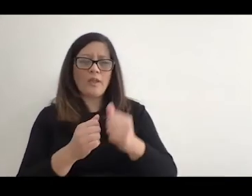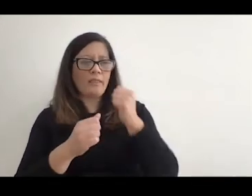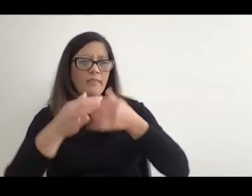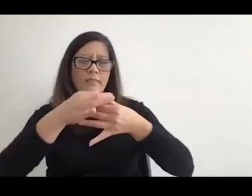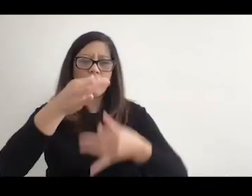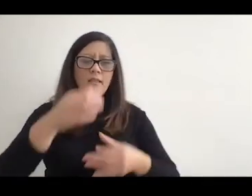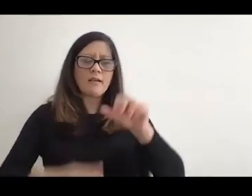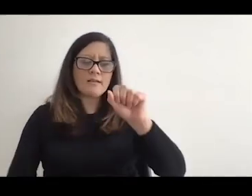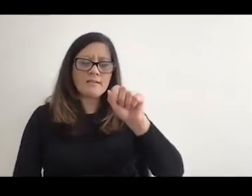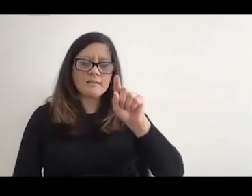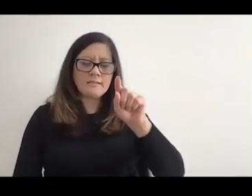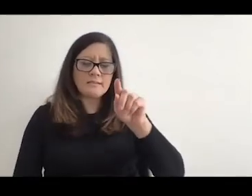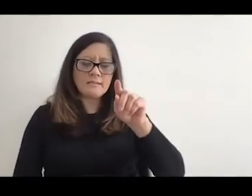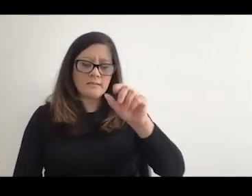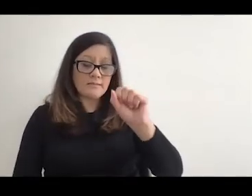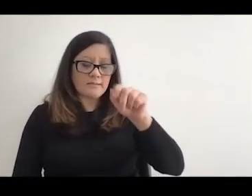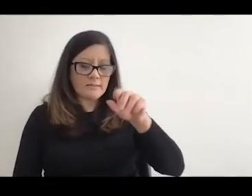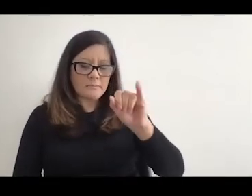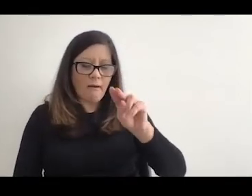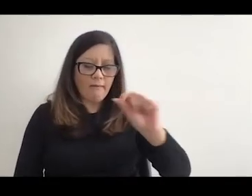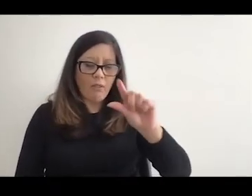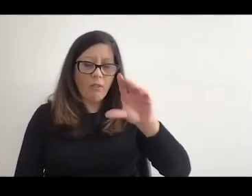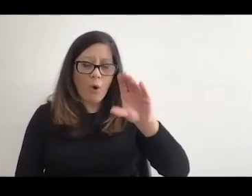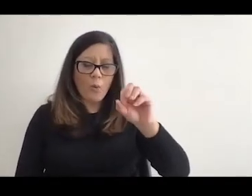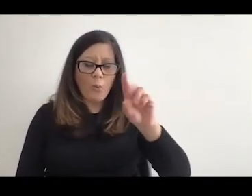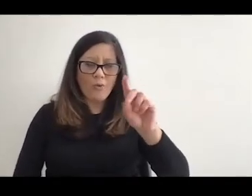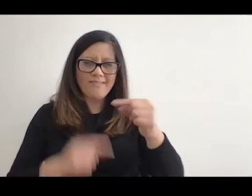or maybe you have spina bifida, cerebral palsy, anything that would cause paralysis,